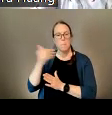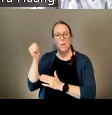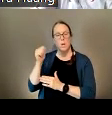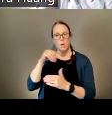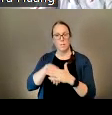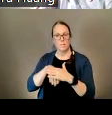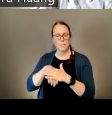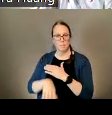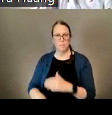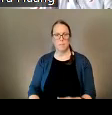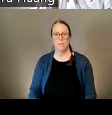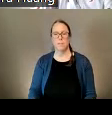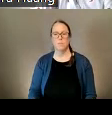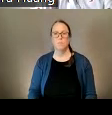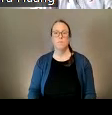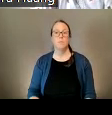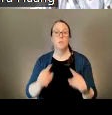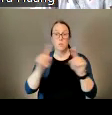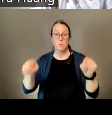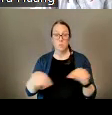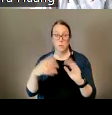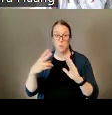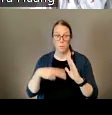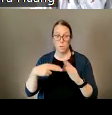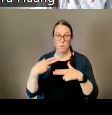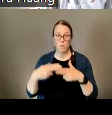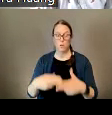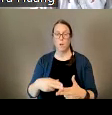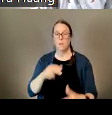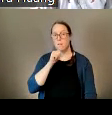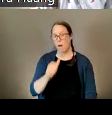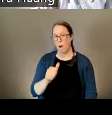So the screen reader is called Non-Visual Desktop Access,